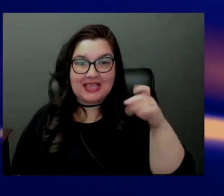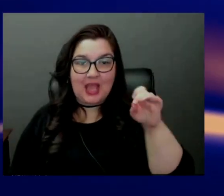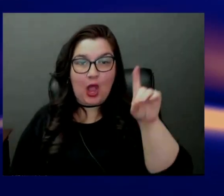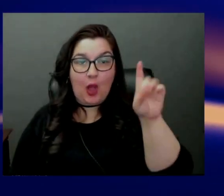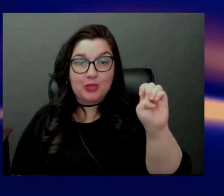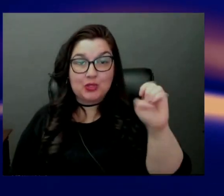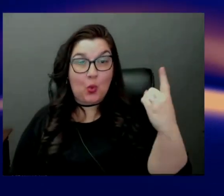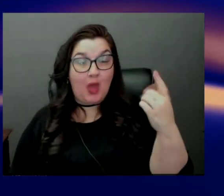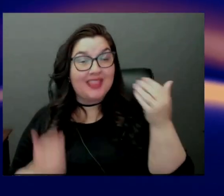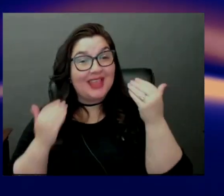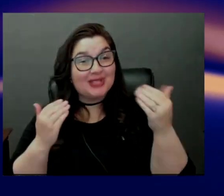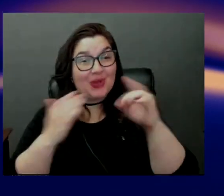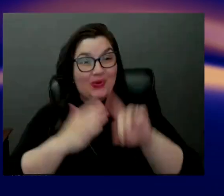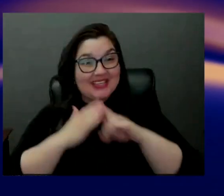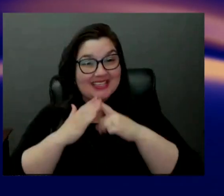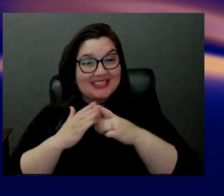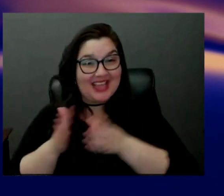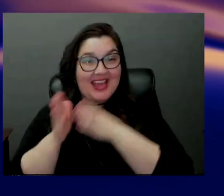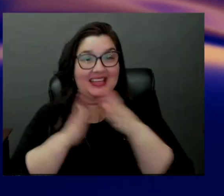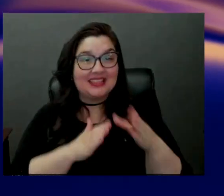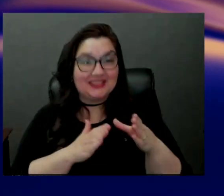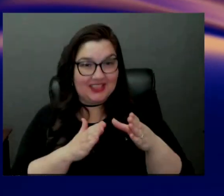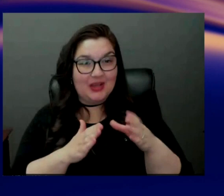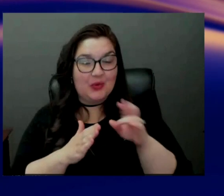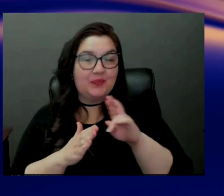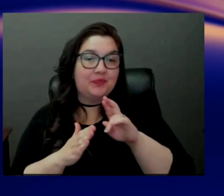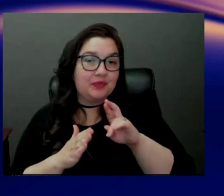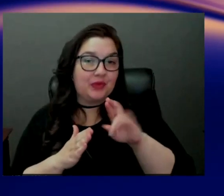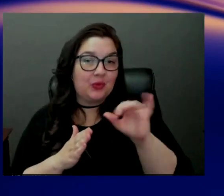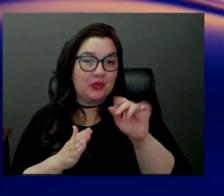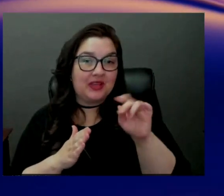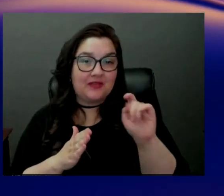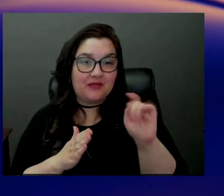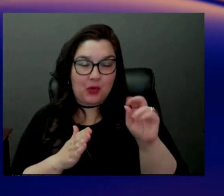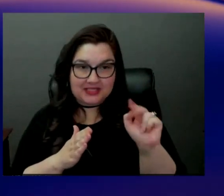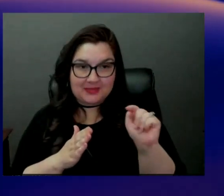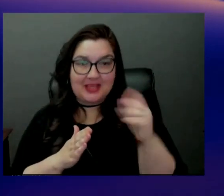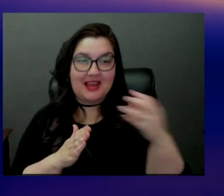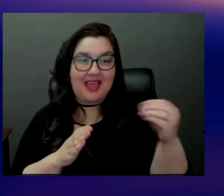and we have resources and activities for you to go through. We have resources